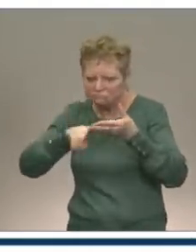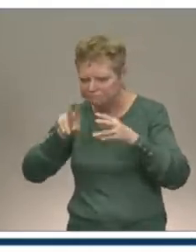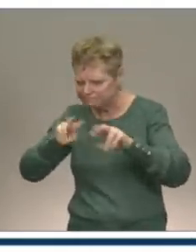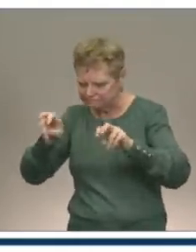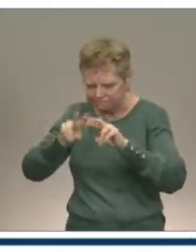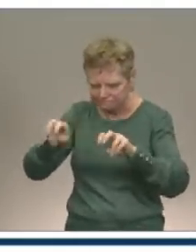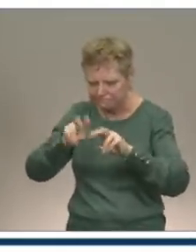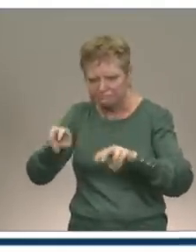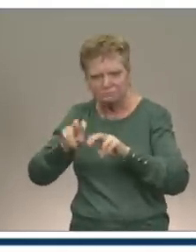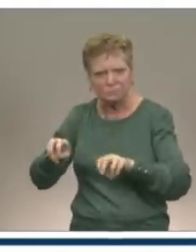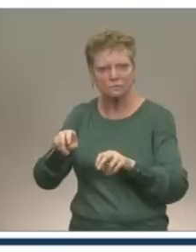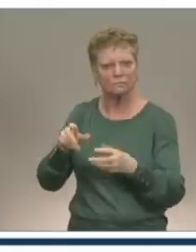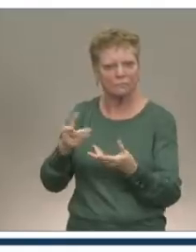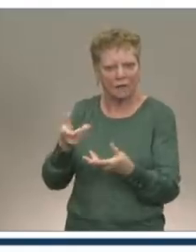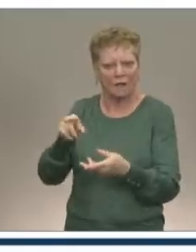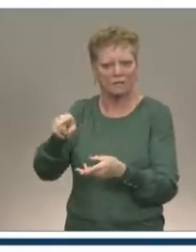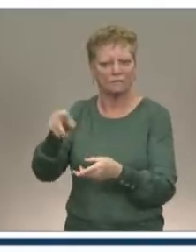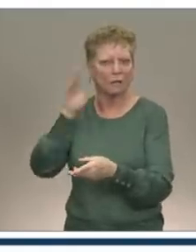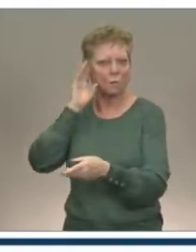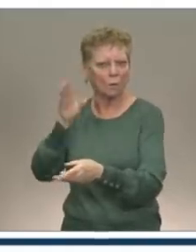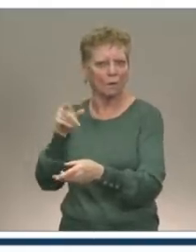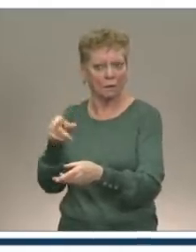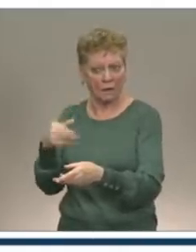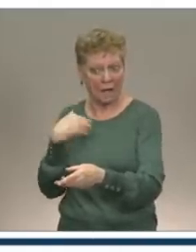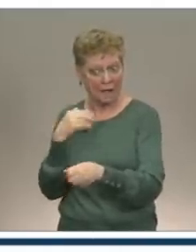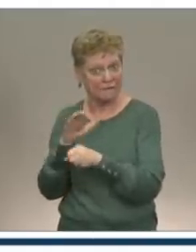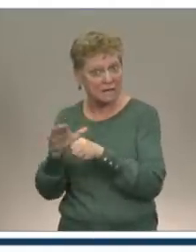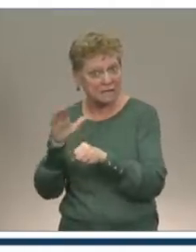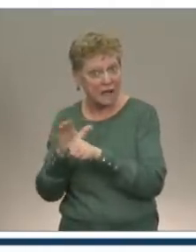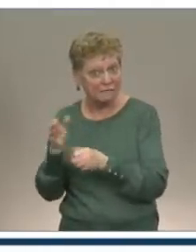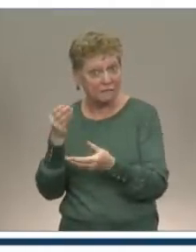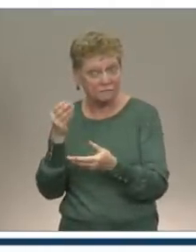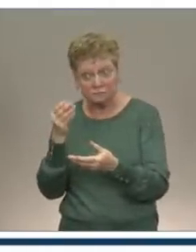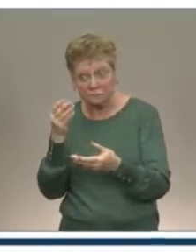and doing what police normally do do they have enough information and evidence that charges